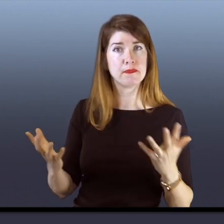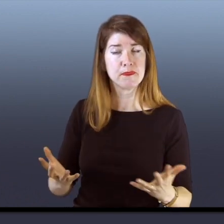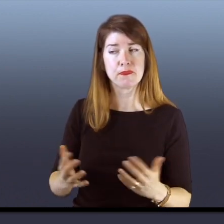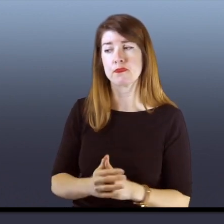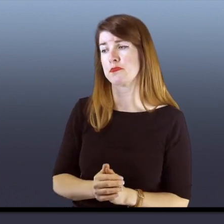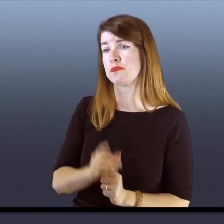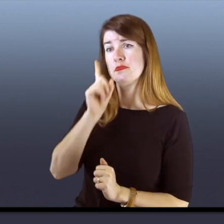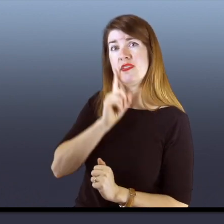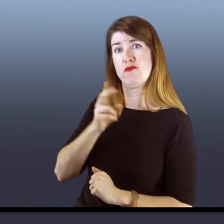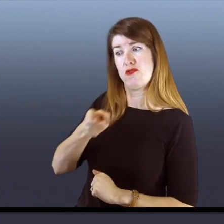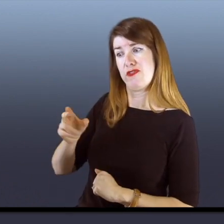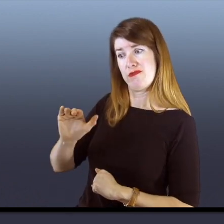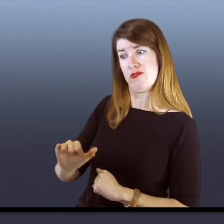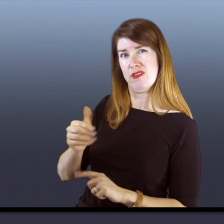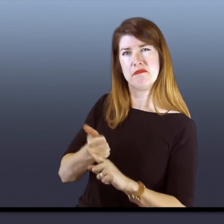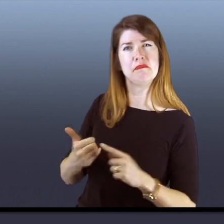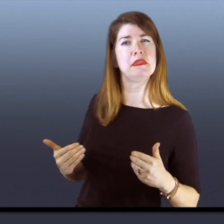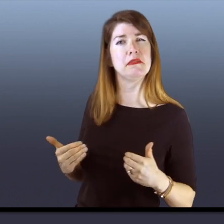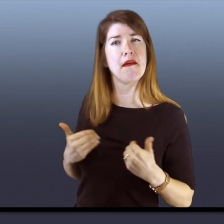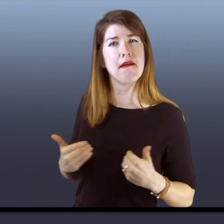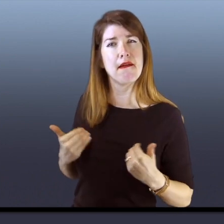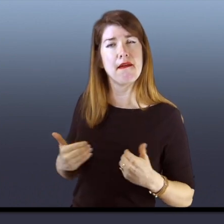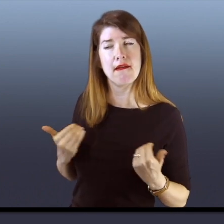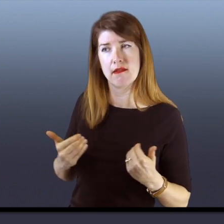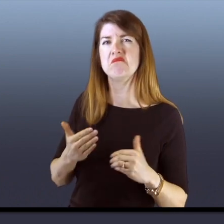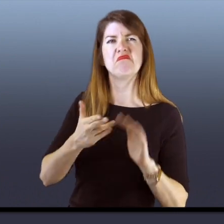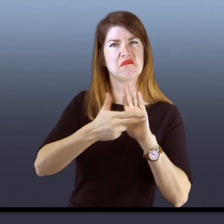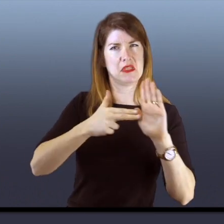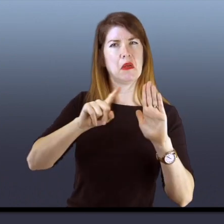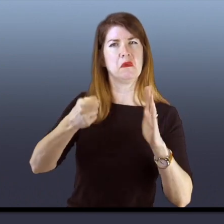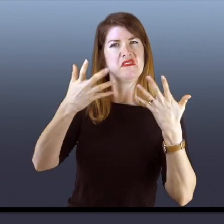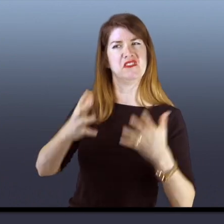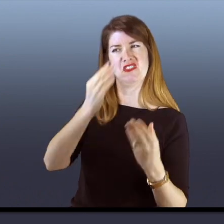after the diagnosis is given they may receive hearing aids or cochlear implants